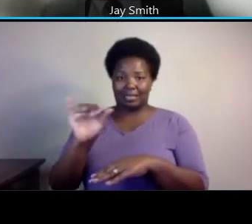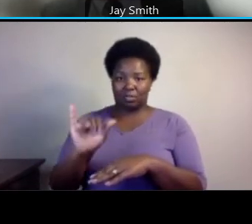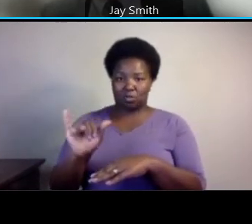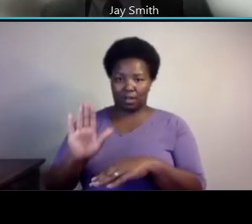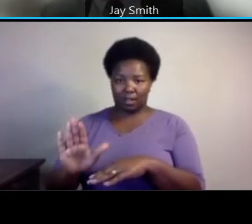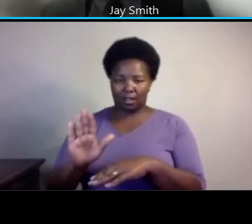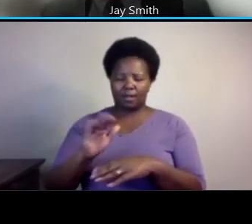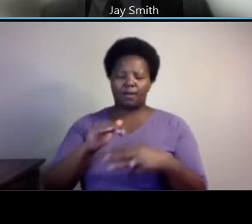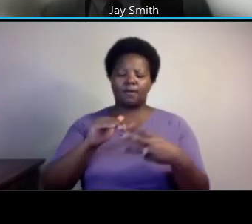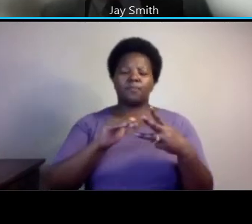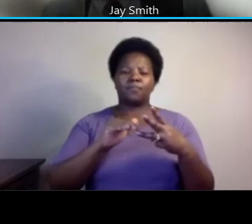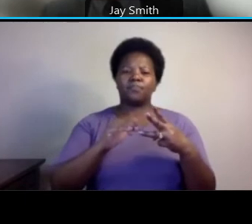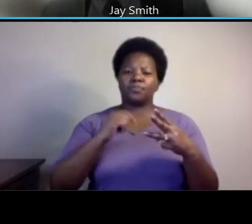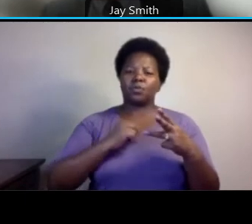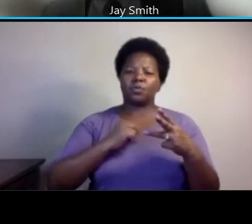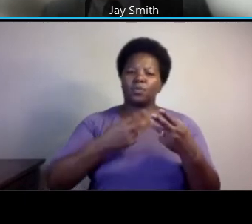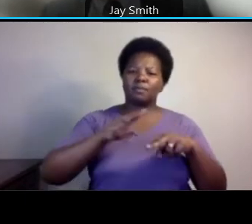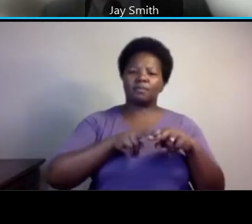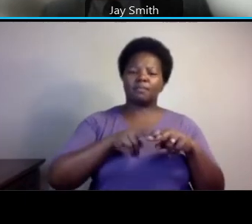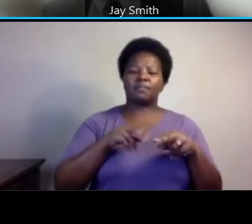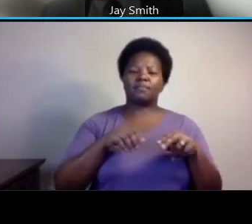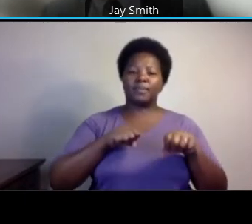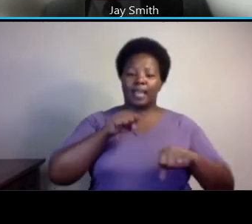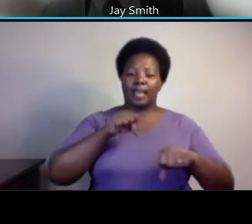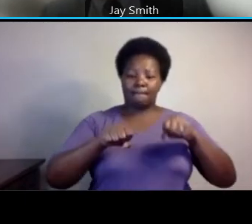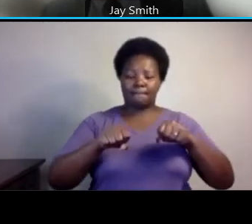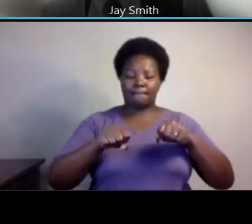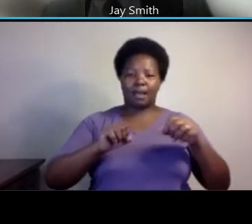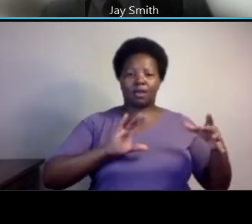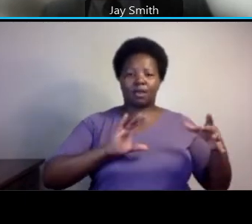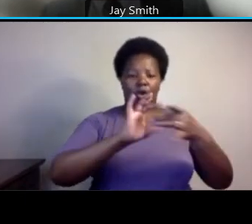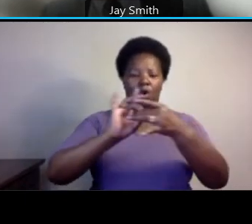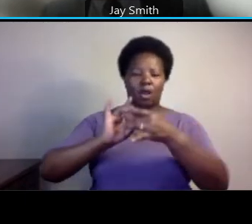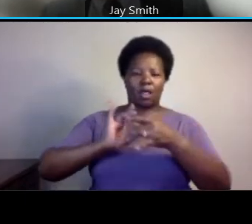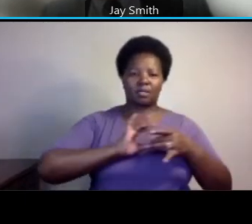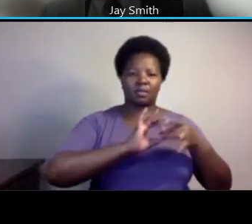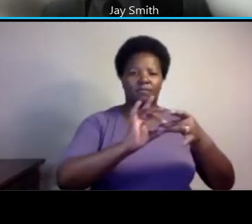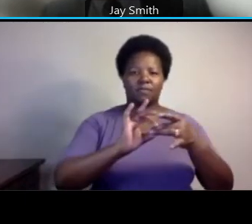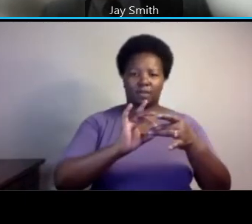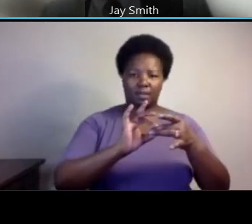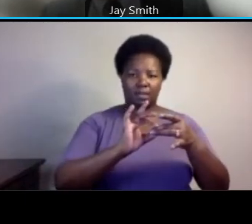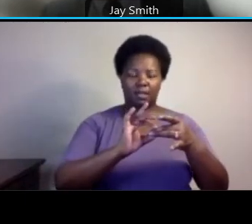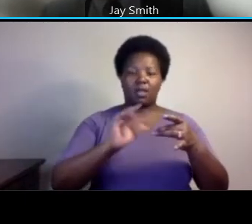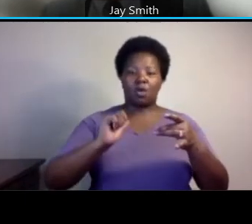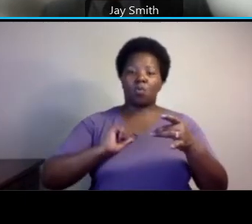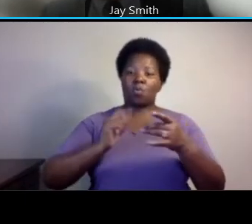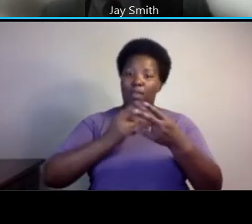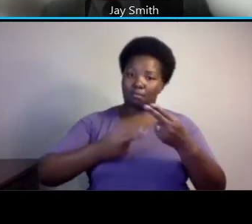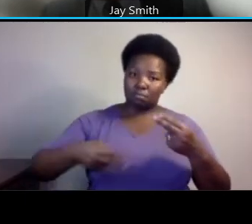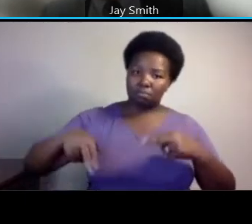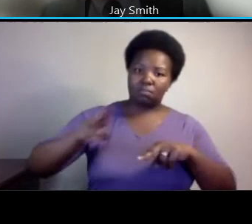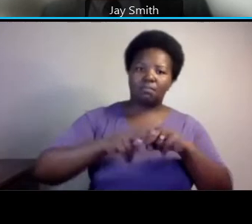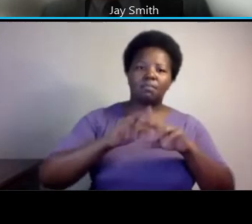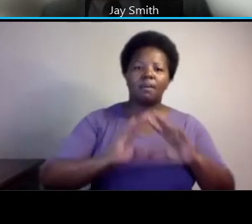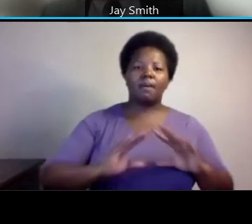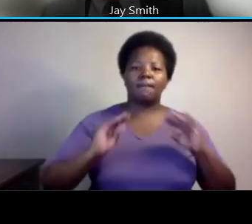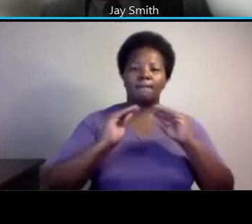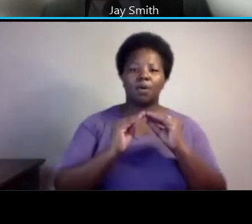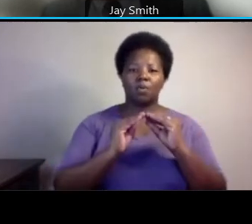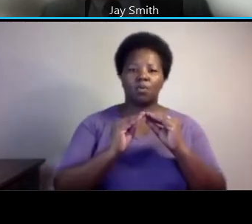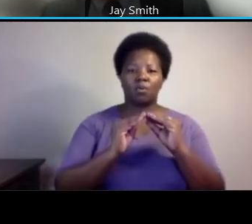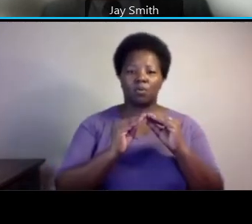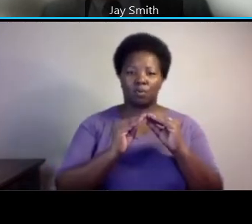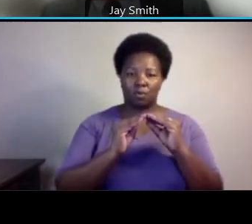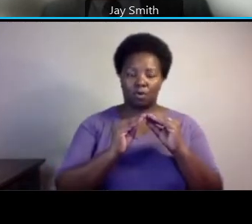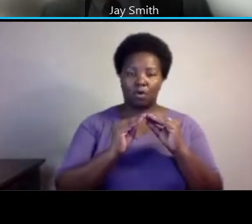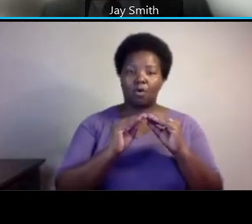improved by connectivity by extending the the bike lane first street from end to end street so some